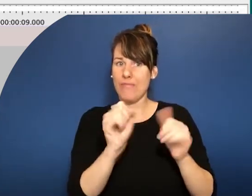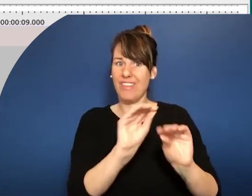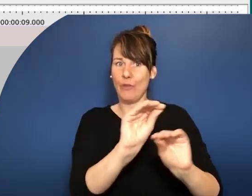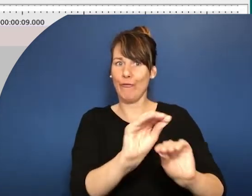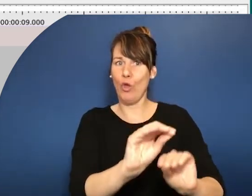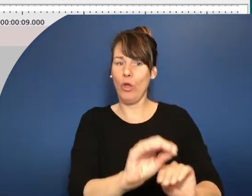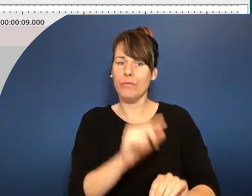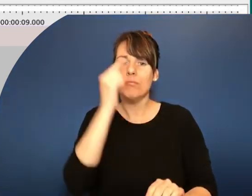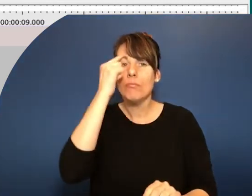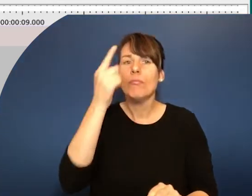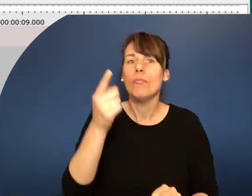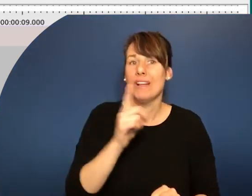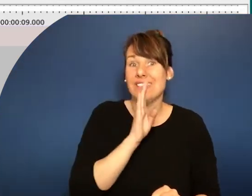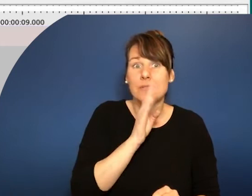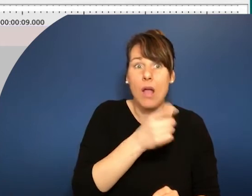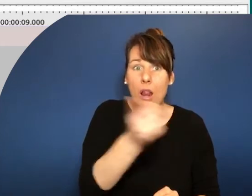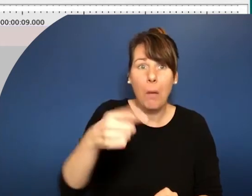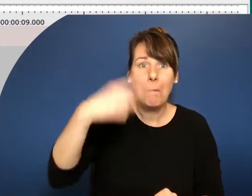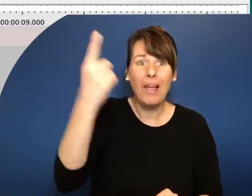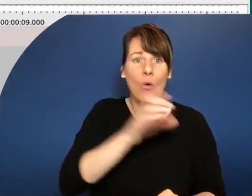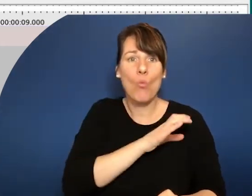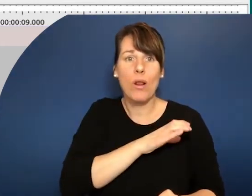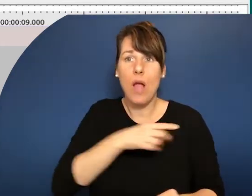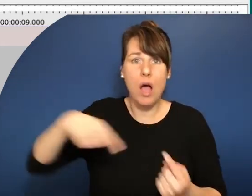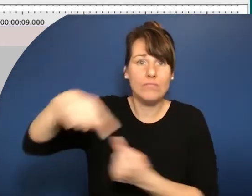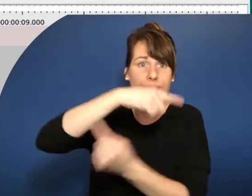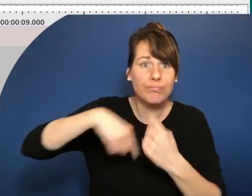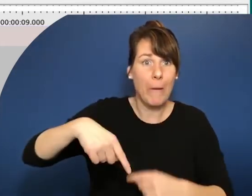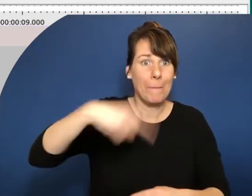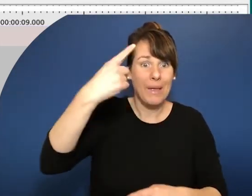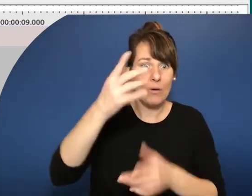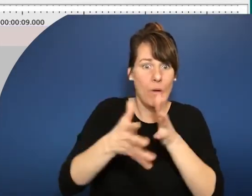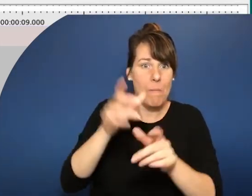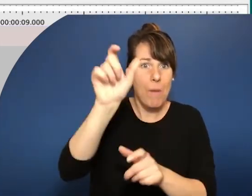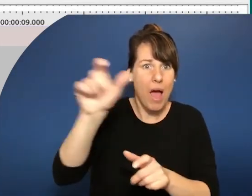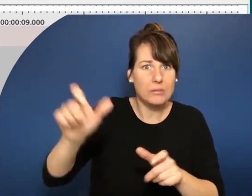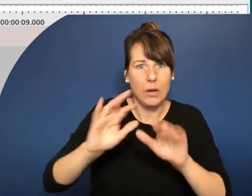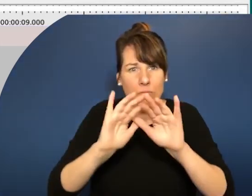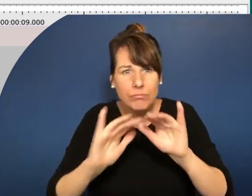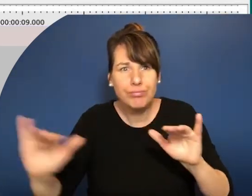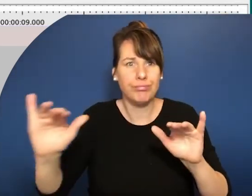It might be important to fill in this information if, especially if you are working with large